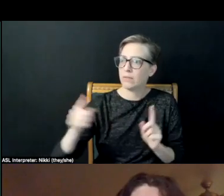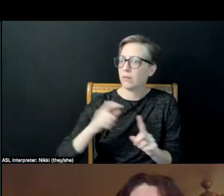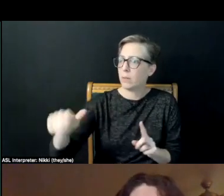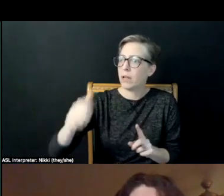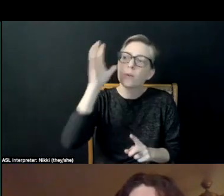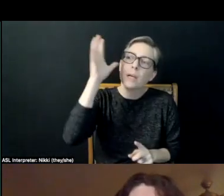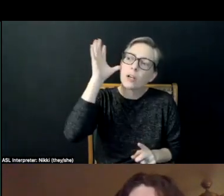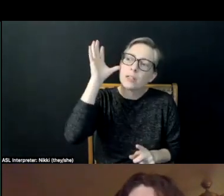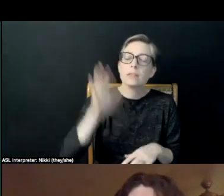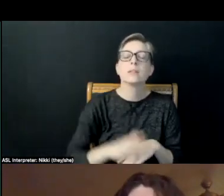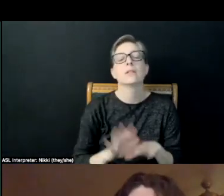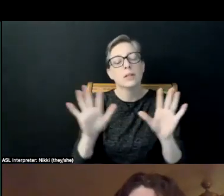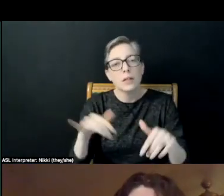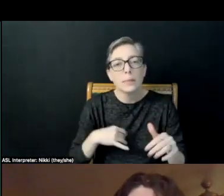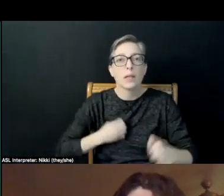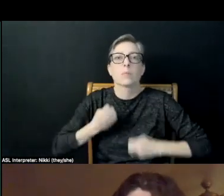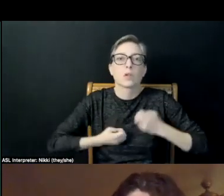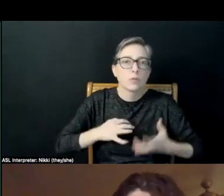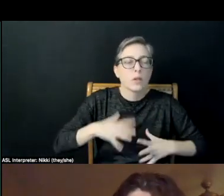I knew that this was the best thing that I could do.